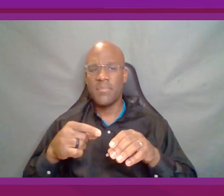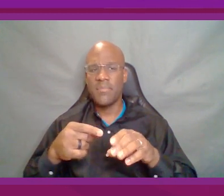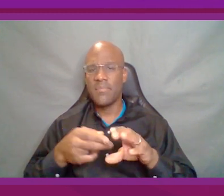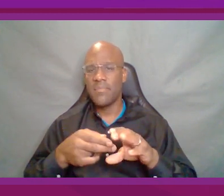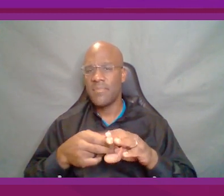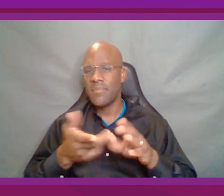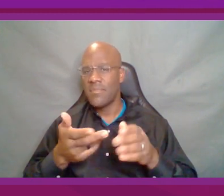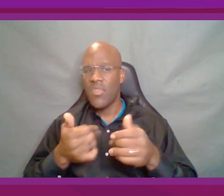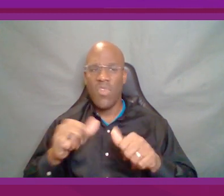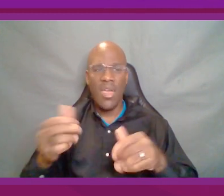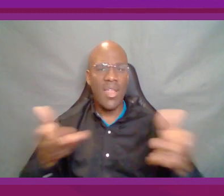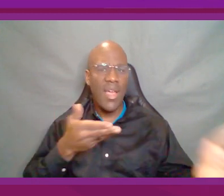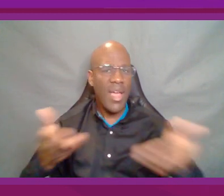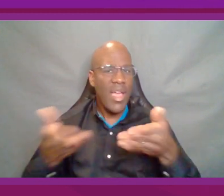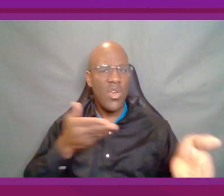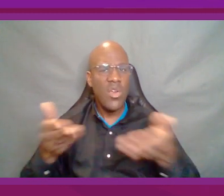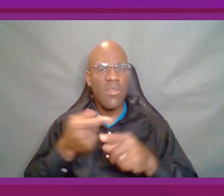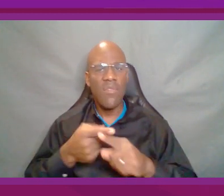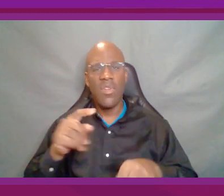organization or hiring, from talent acquisition